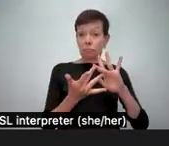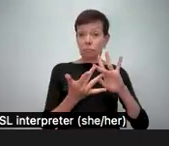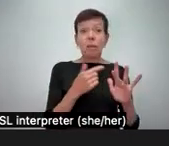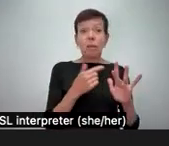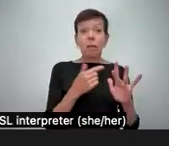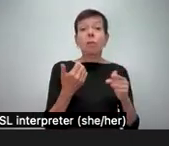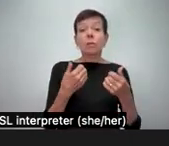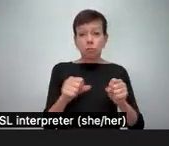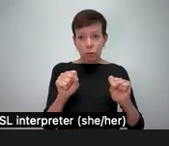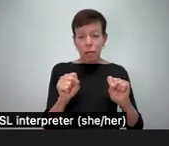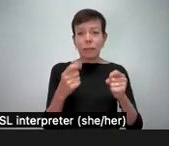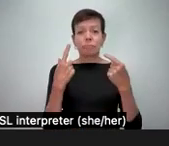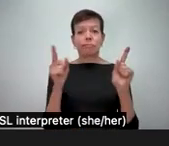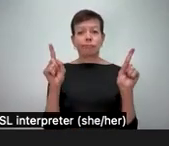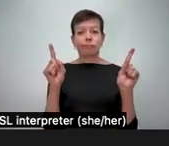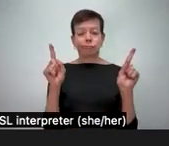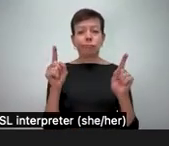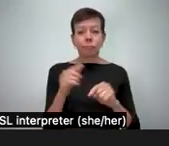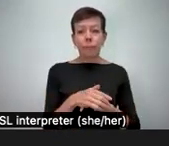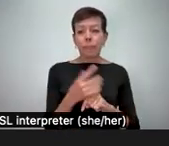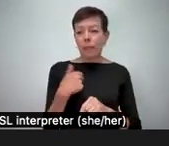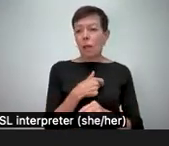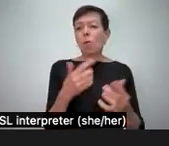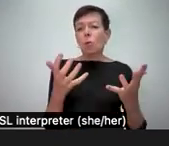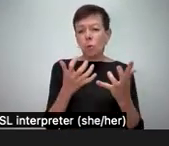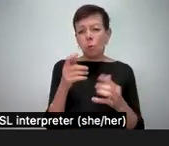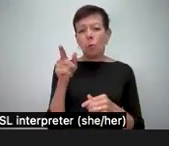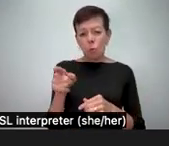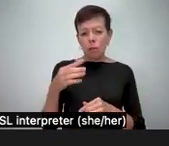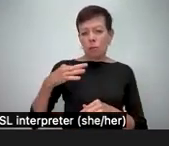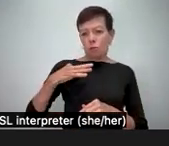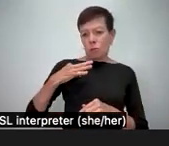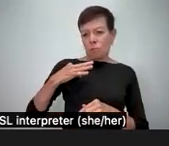everyone to be able to apply to programs that they're interested in applying to.